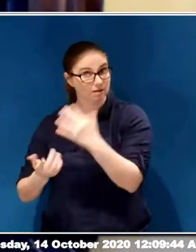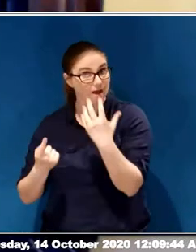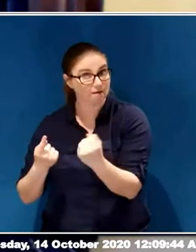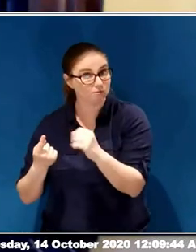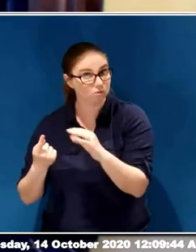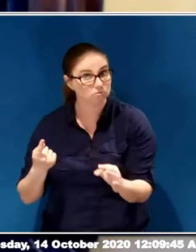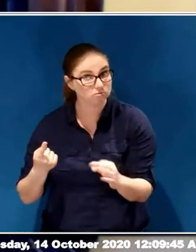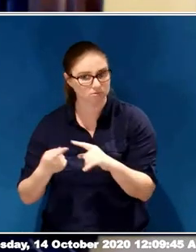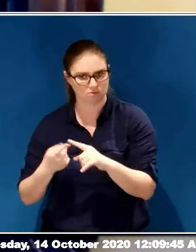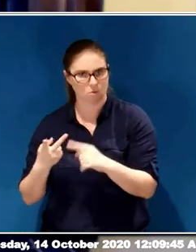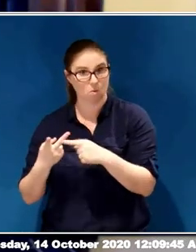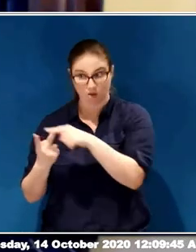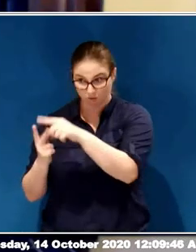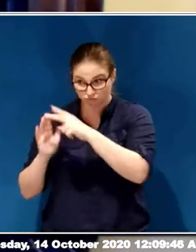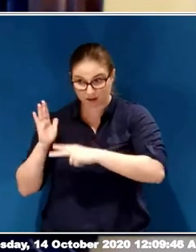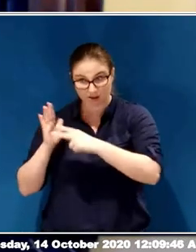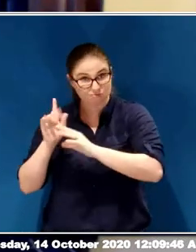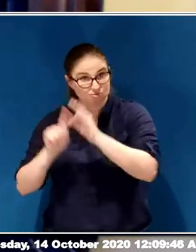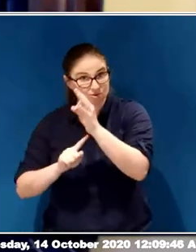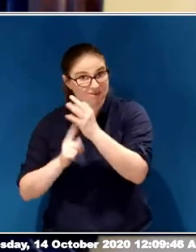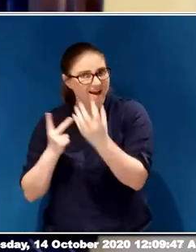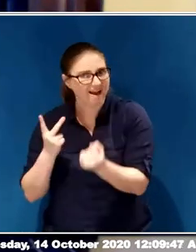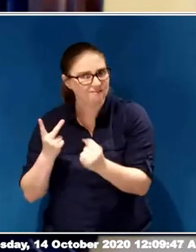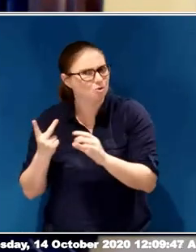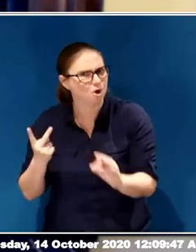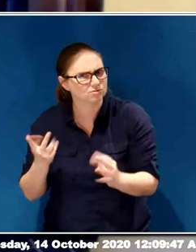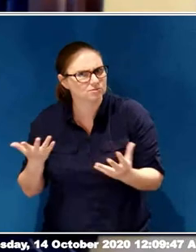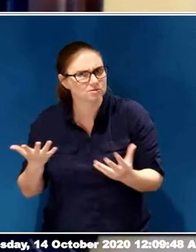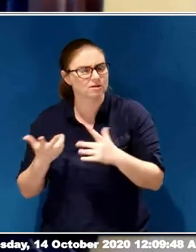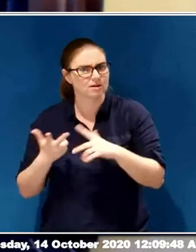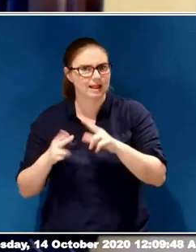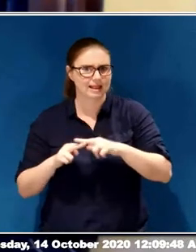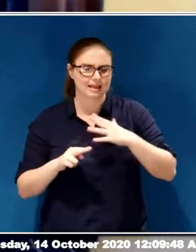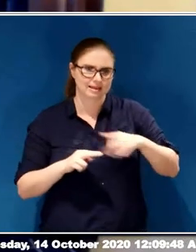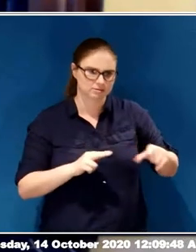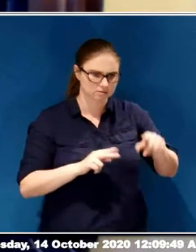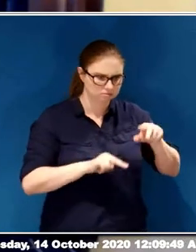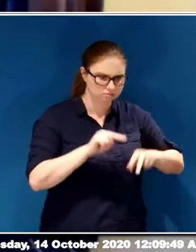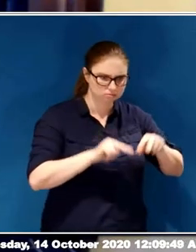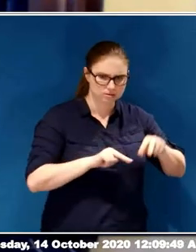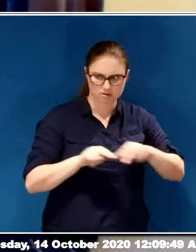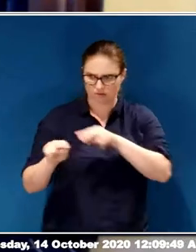So the accountability means who is in charge of calling the next meeting, who